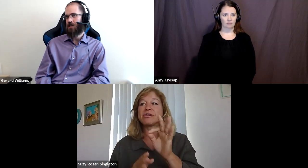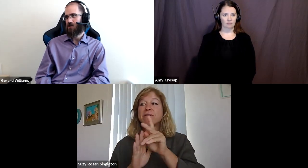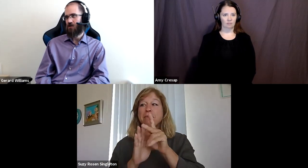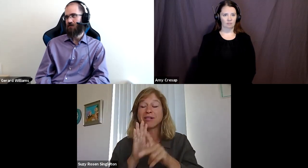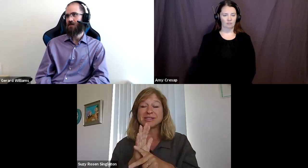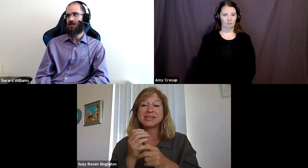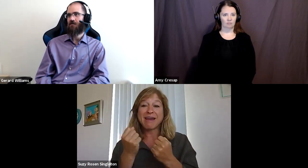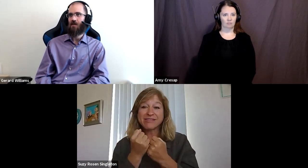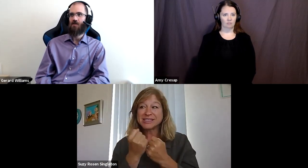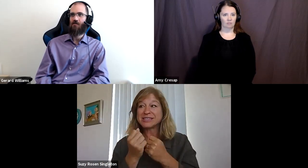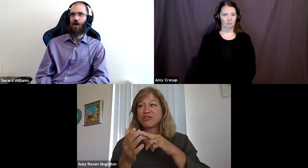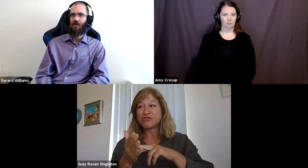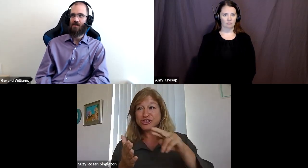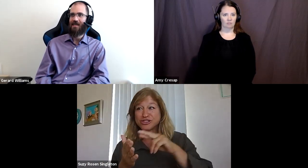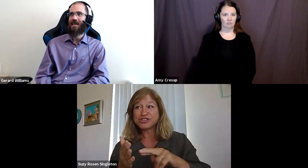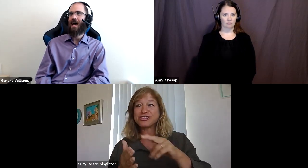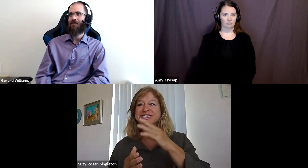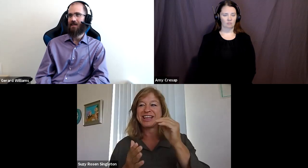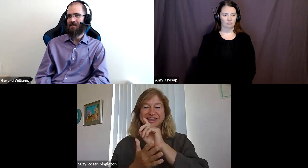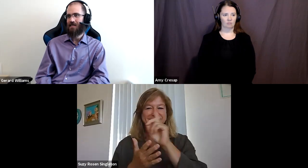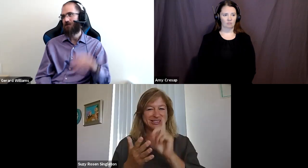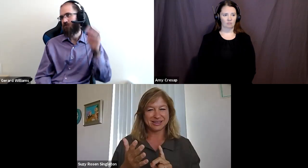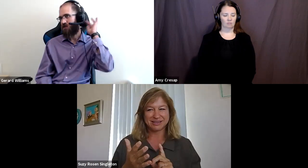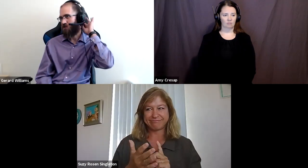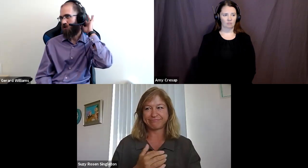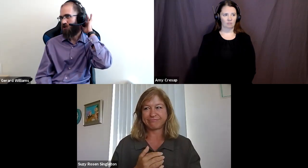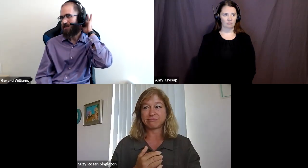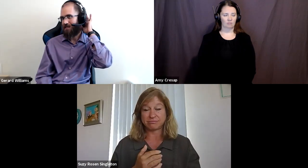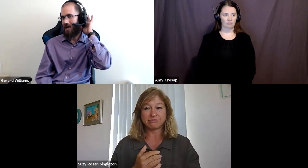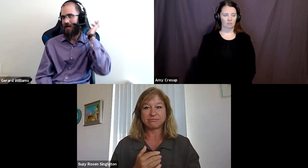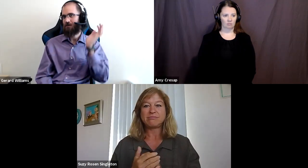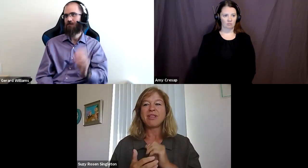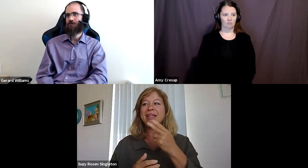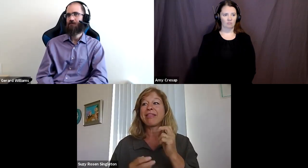and services in the fields of policy, advocacy, research and design.